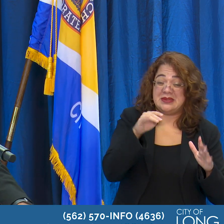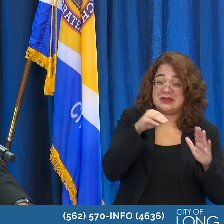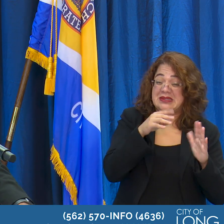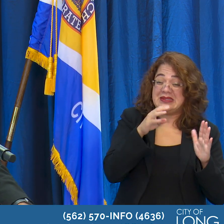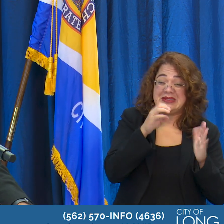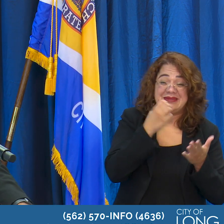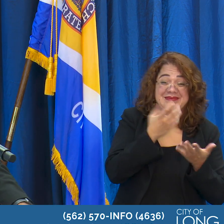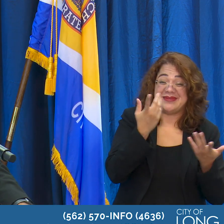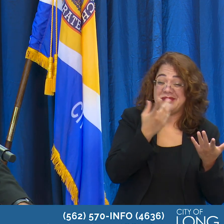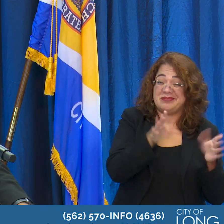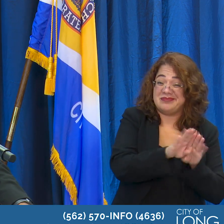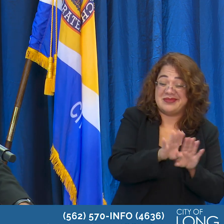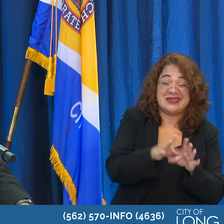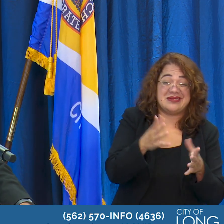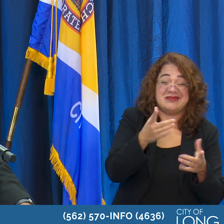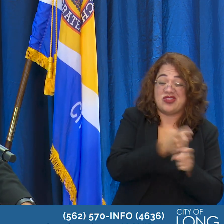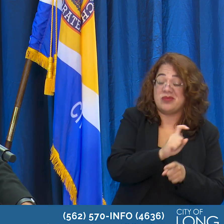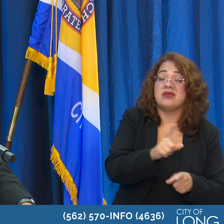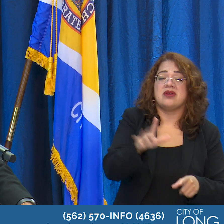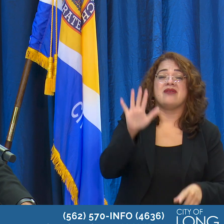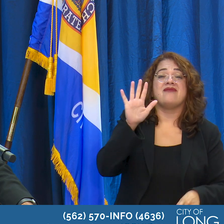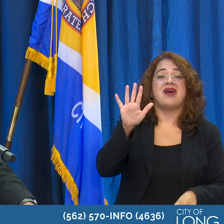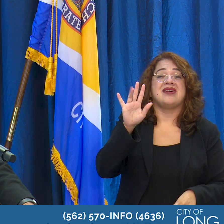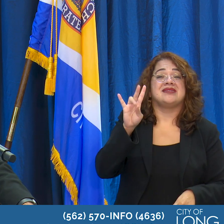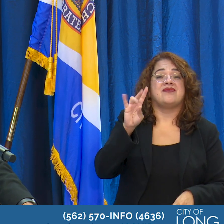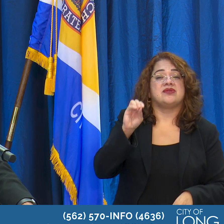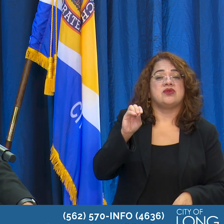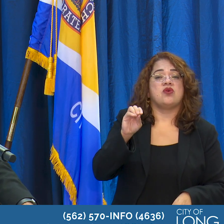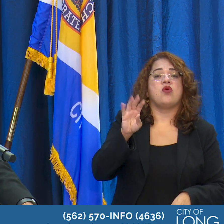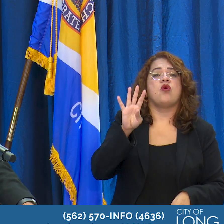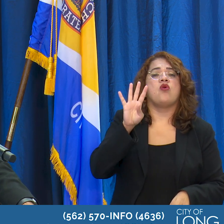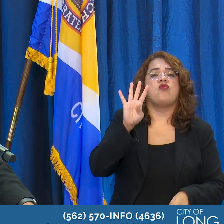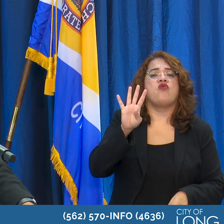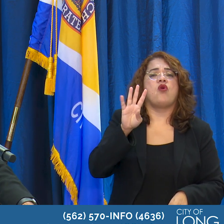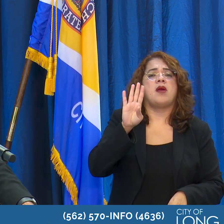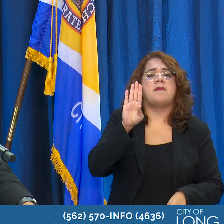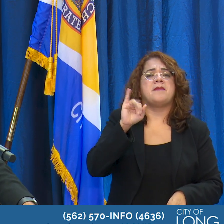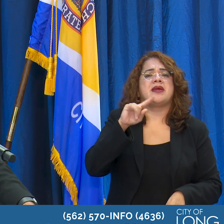call 570-4BIZ, or you can even come to City